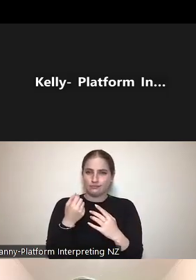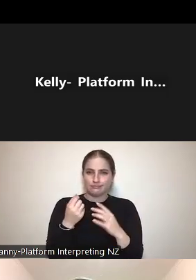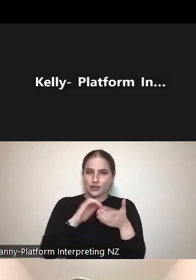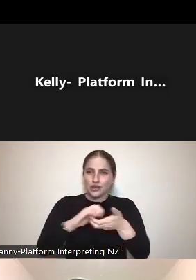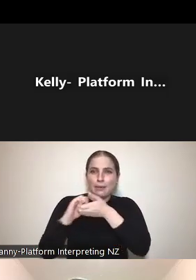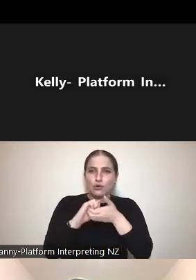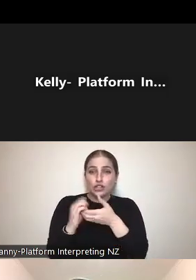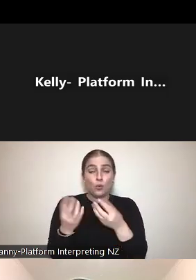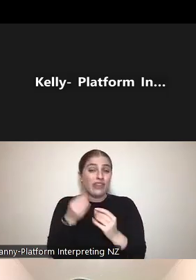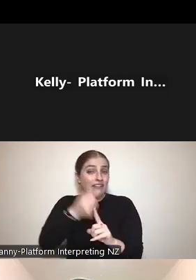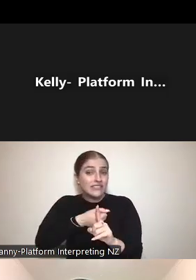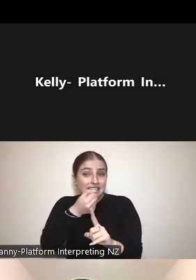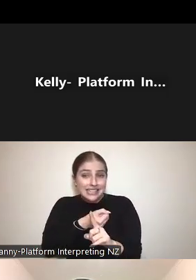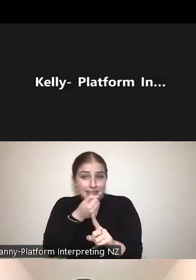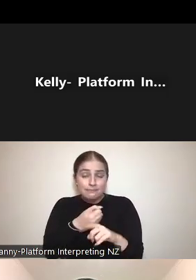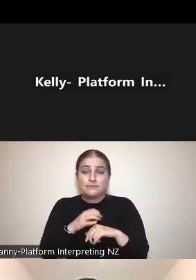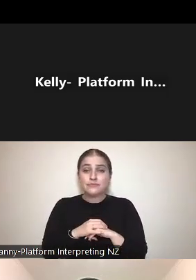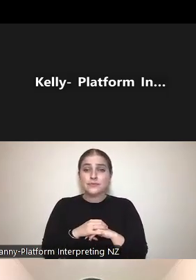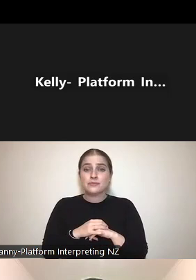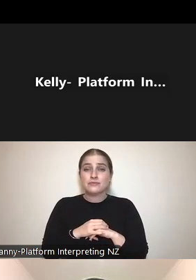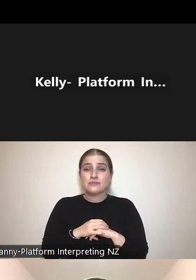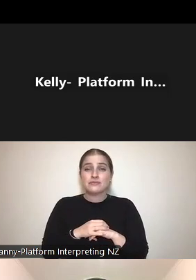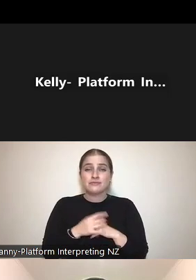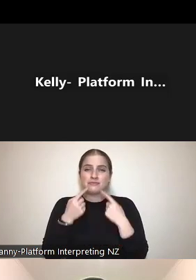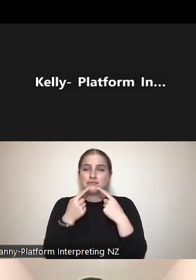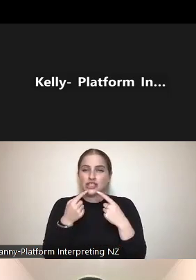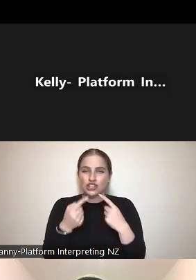mention in this context, when we say artists, we mean that in a really broad sense.